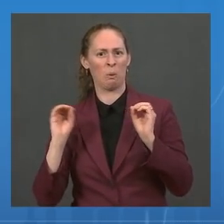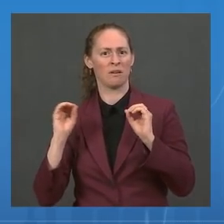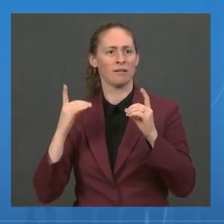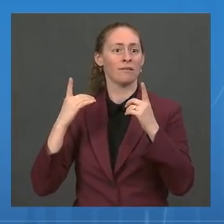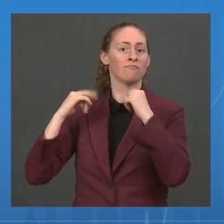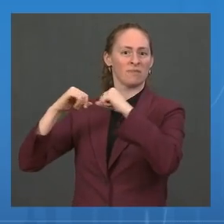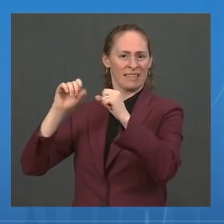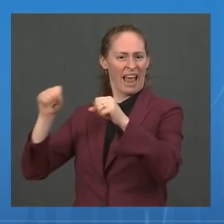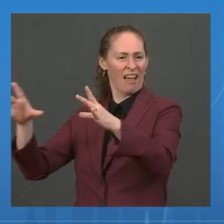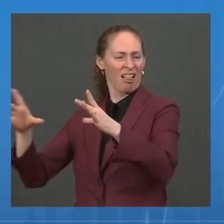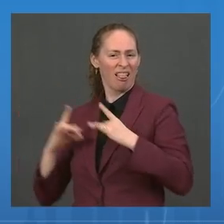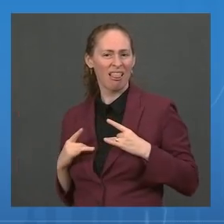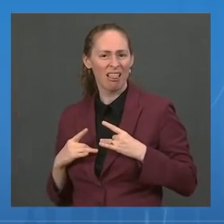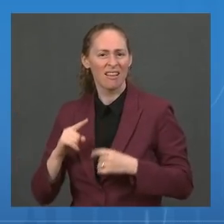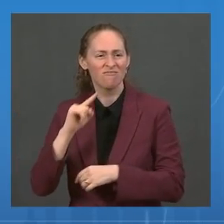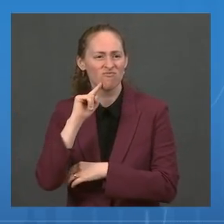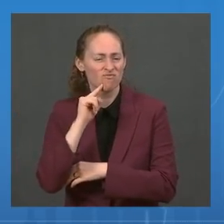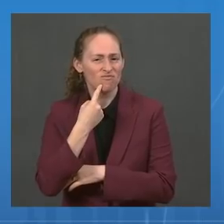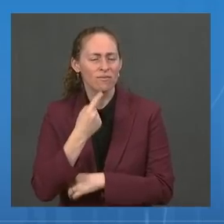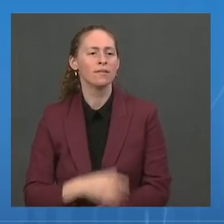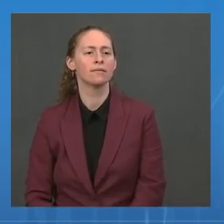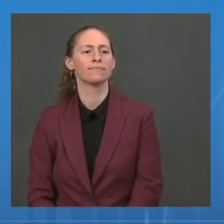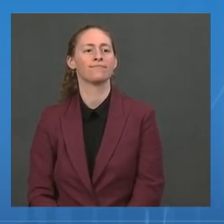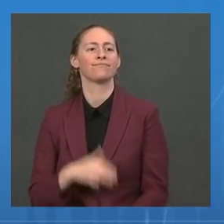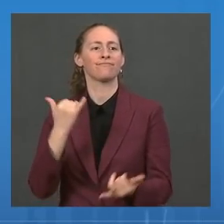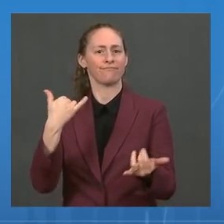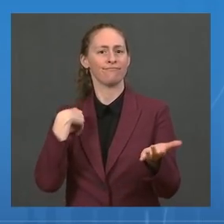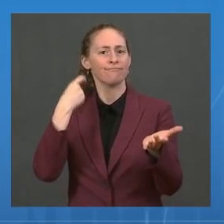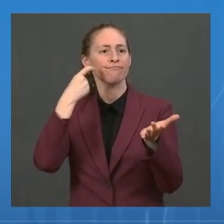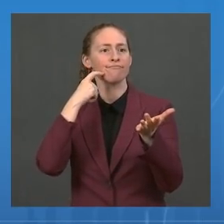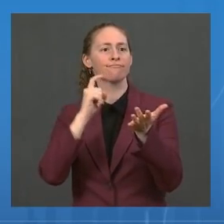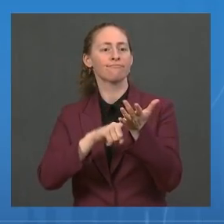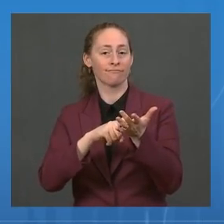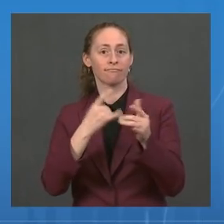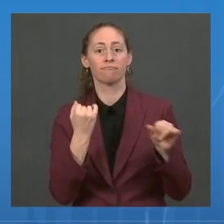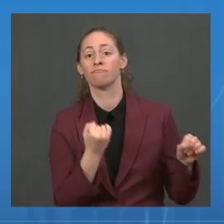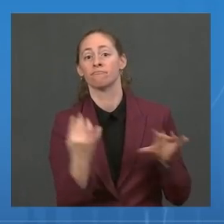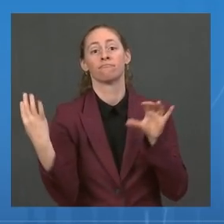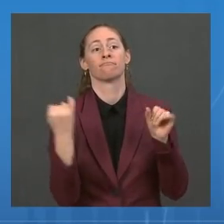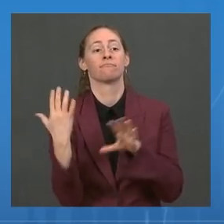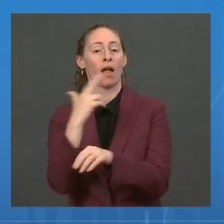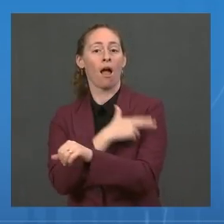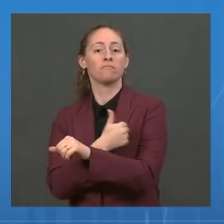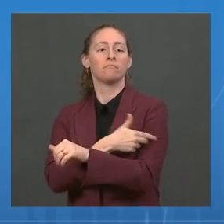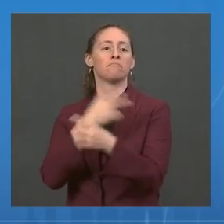We're beginning to see cases and hospitalizations decrease from their peaks in late August and early September.